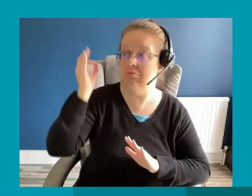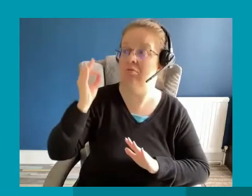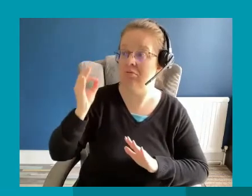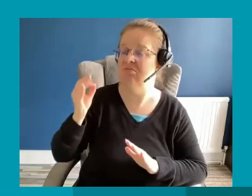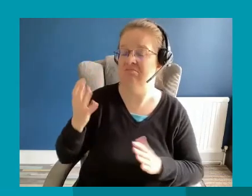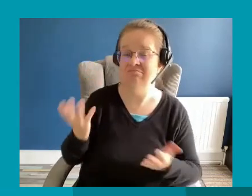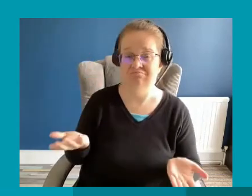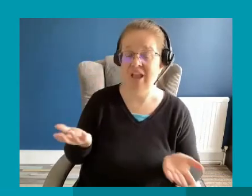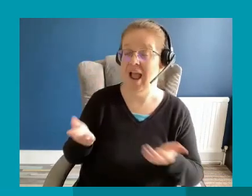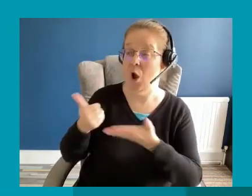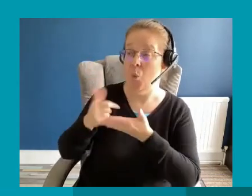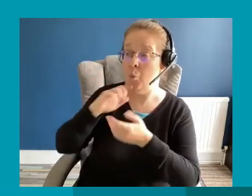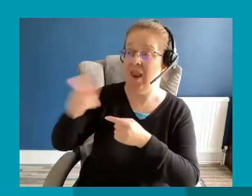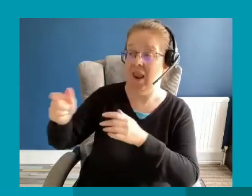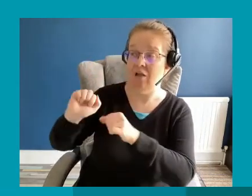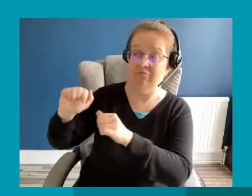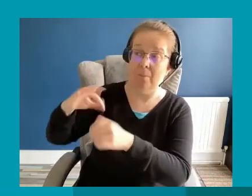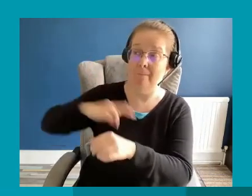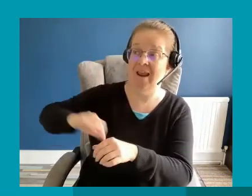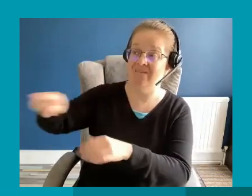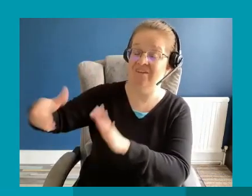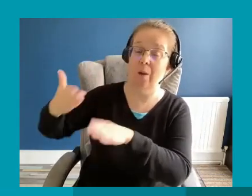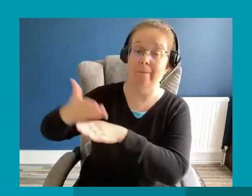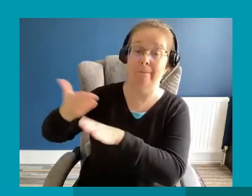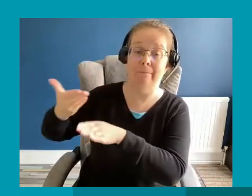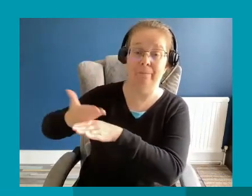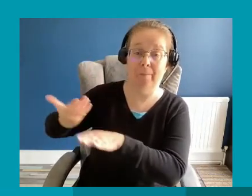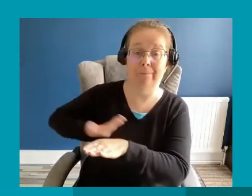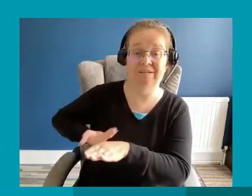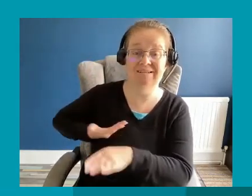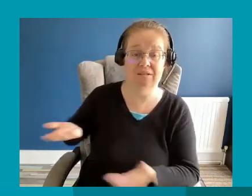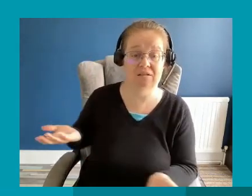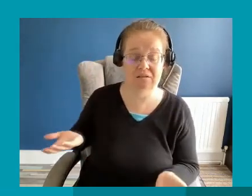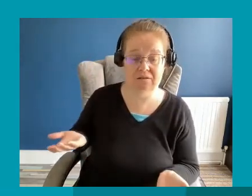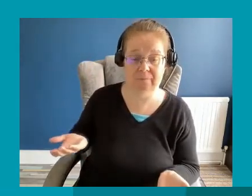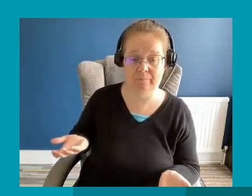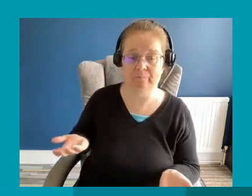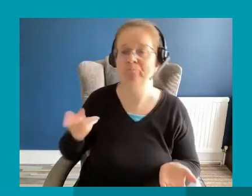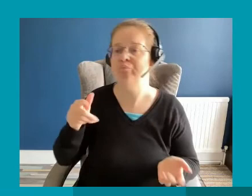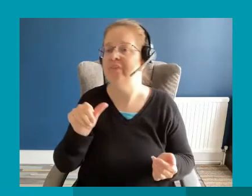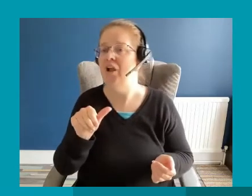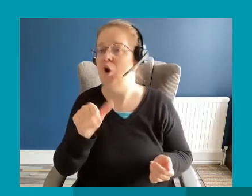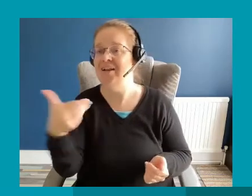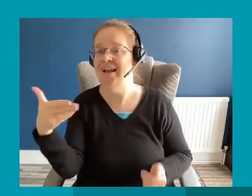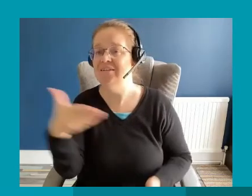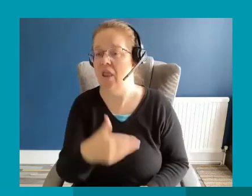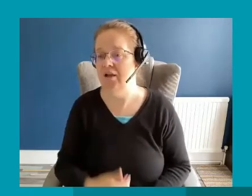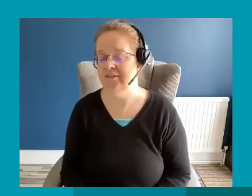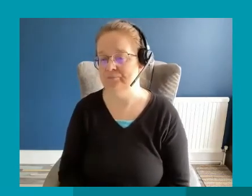Is this something that you think would be helpful? Let's go to the next slide.